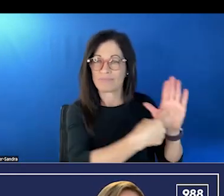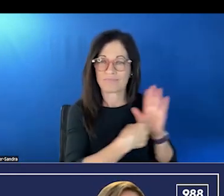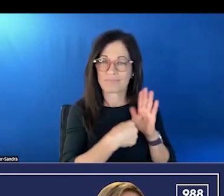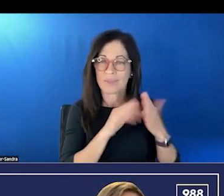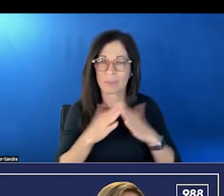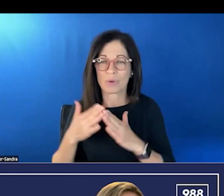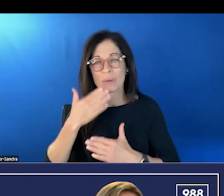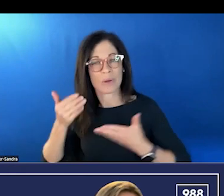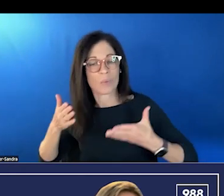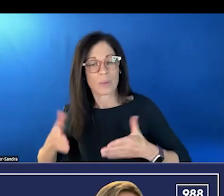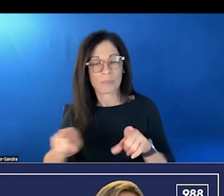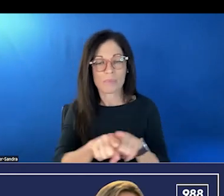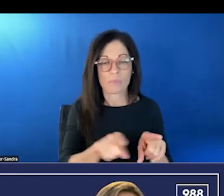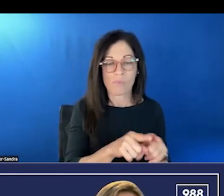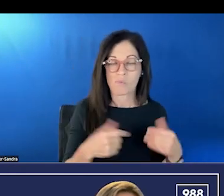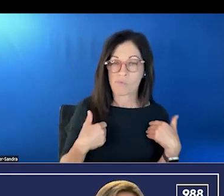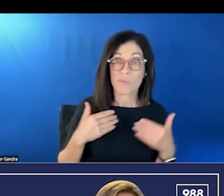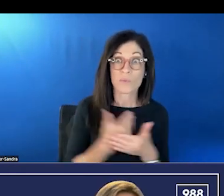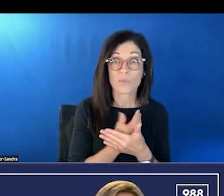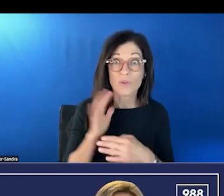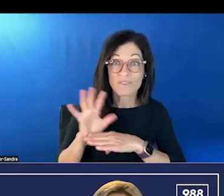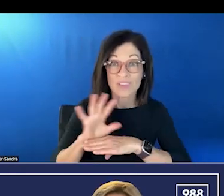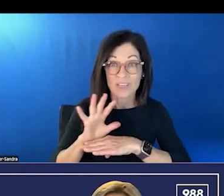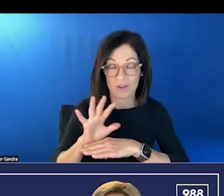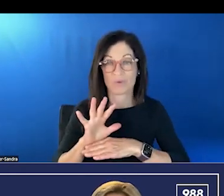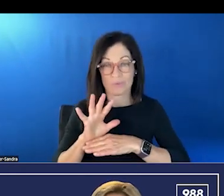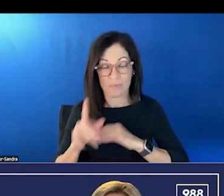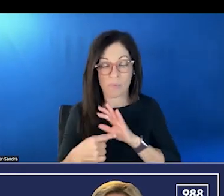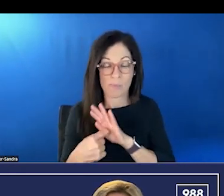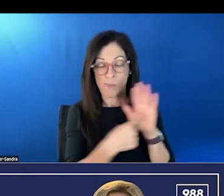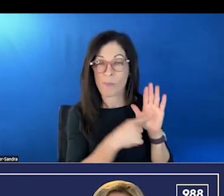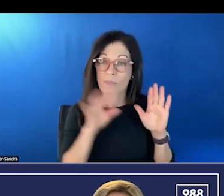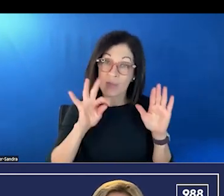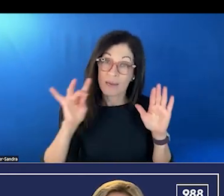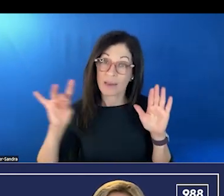WE ALSO HAVE A NEW VIDEO THAT SHOWS 988 AND HOW IT WORKS AND